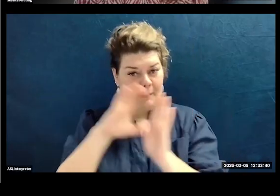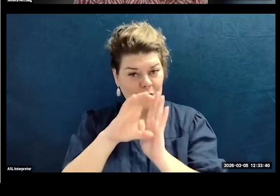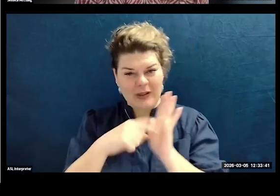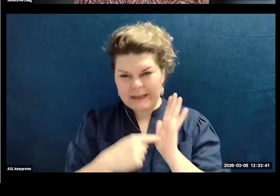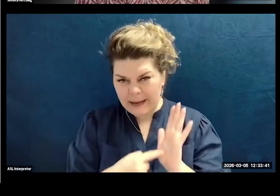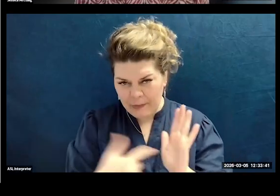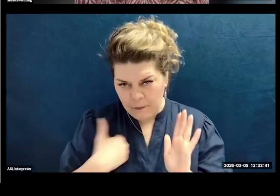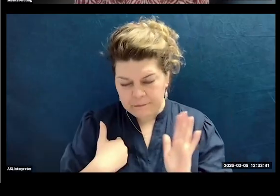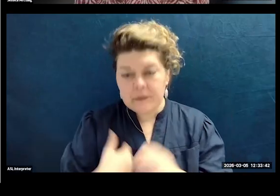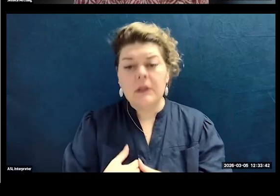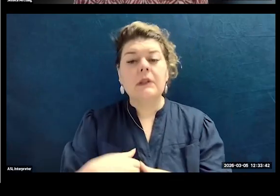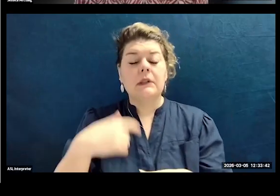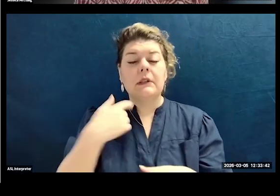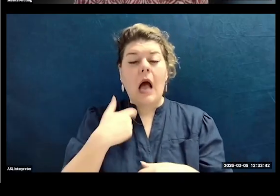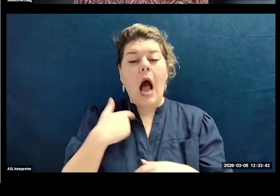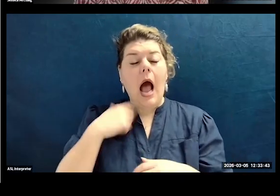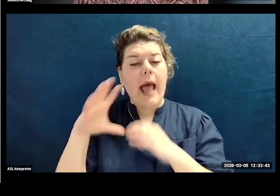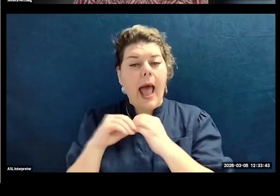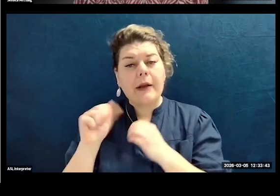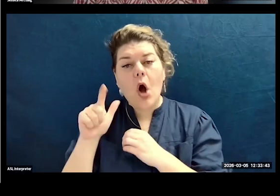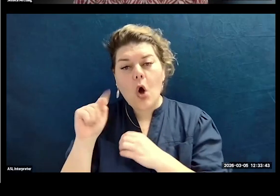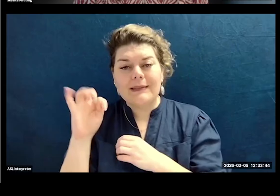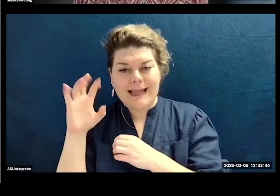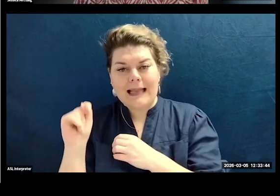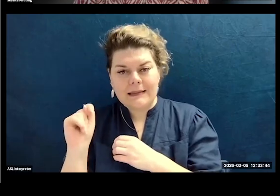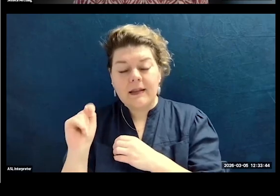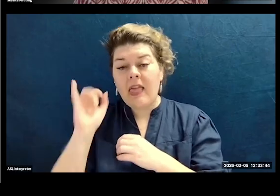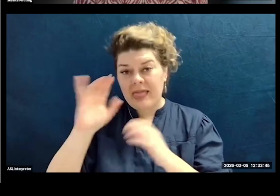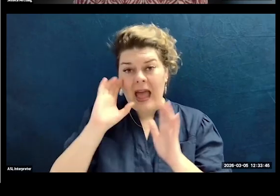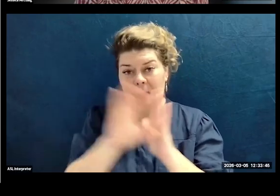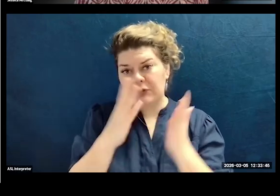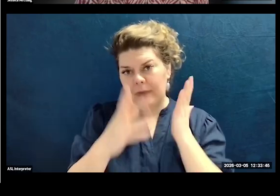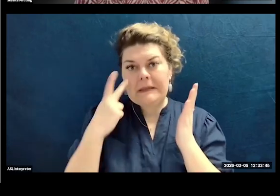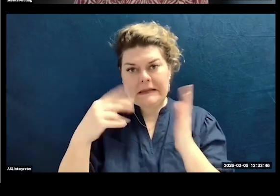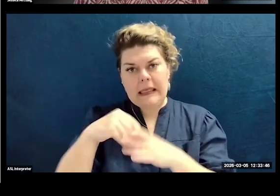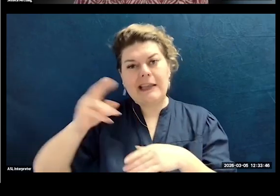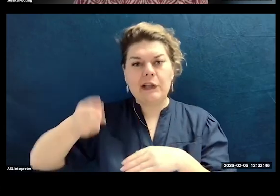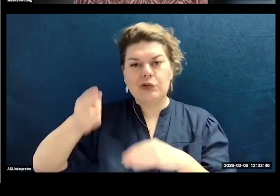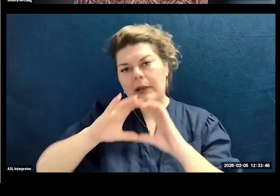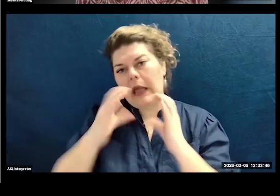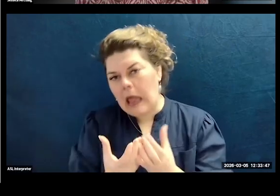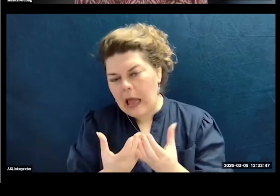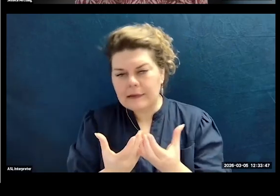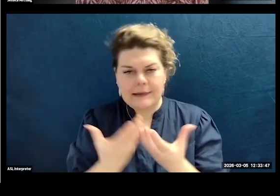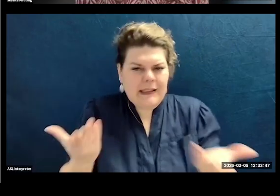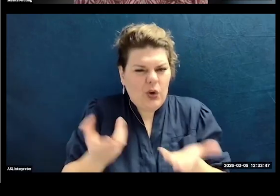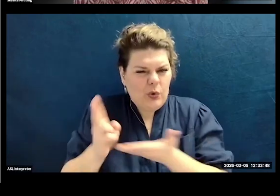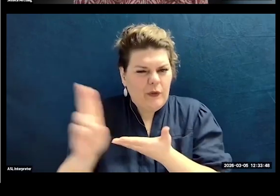and I have drafted some alt text to go with it. And this is the type of image that we might see in one of our history courses at the university.